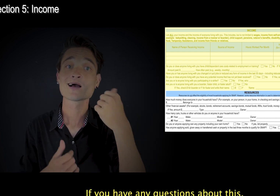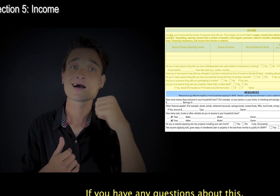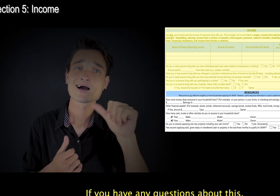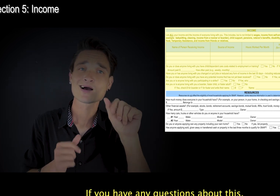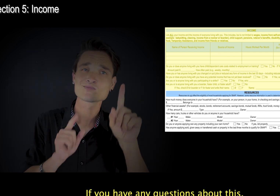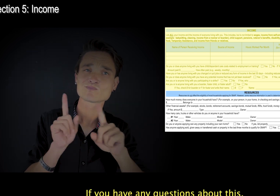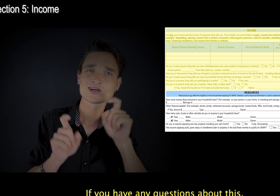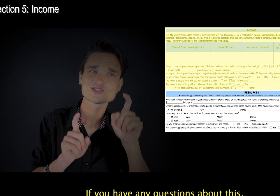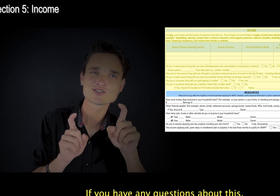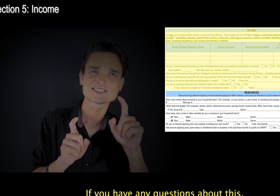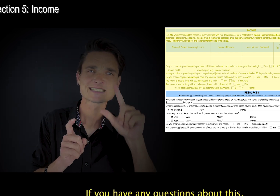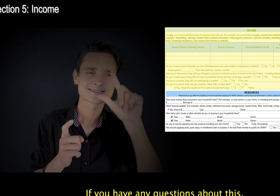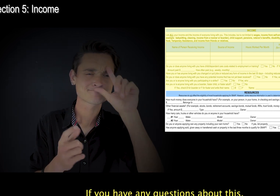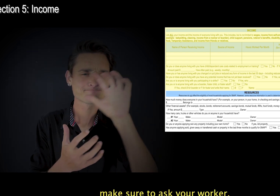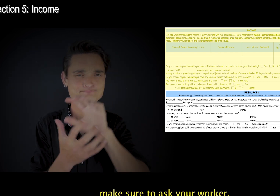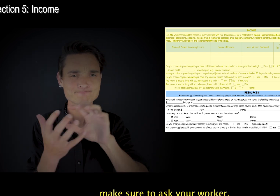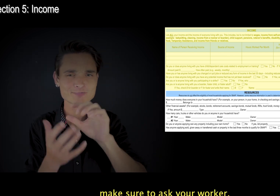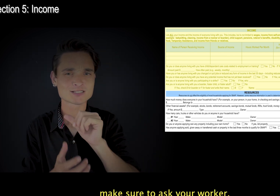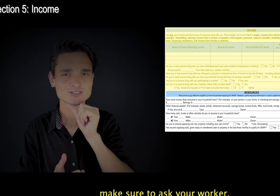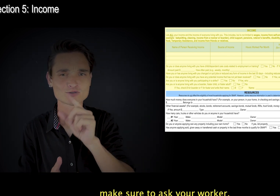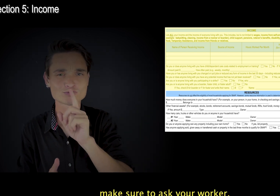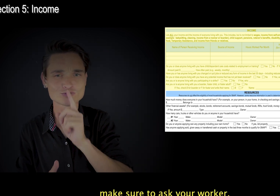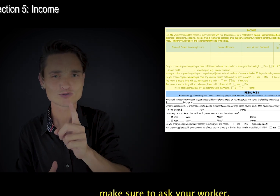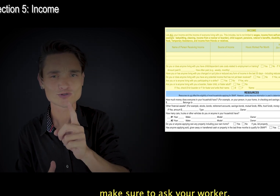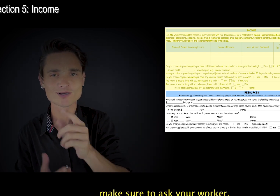If you have any questions about this, make sure to ask your worker.